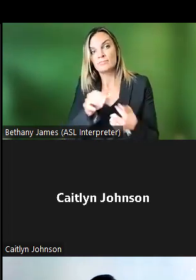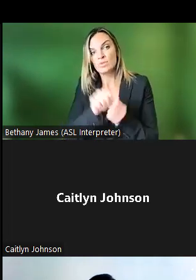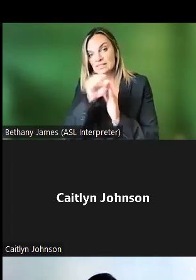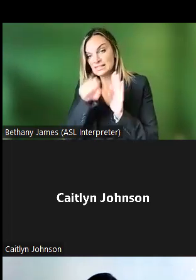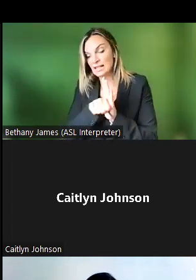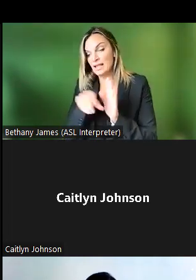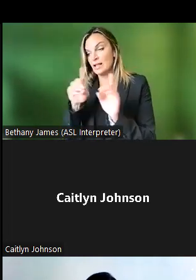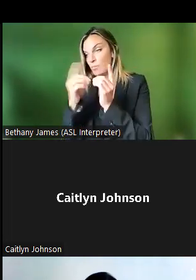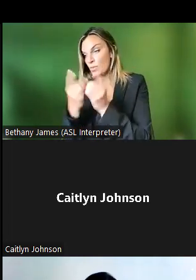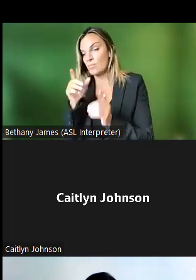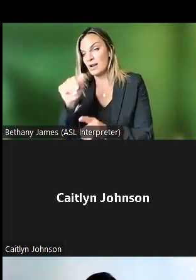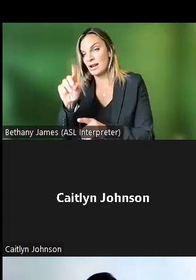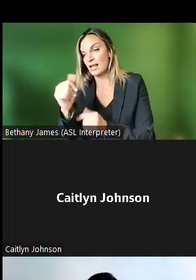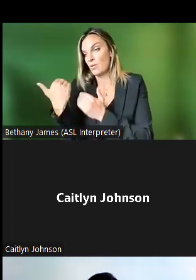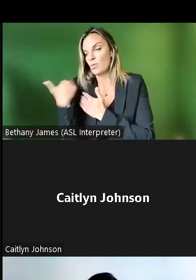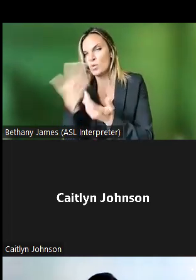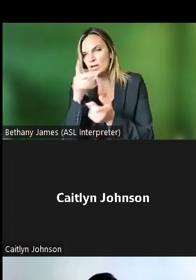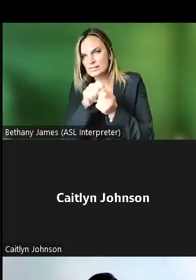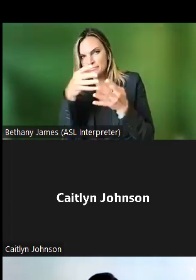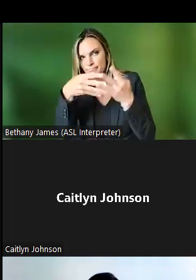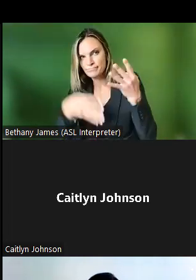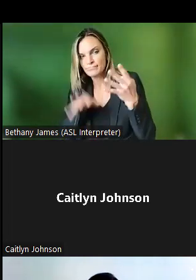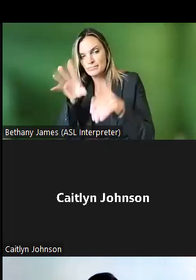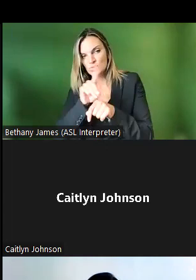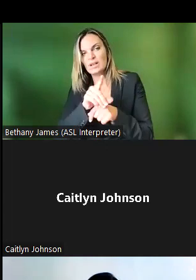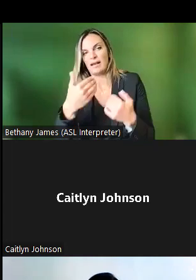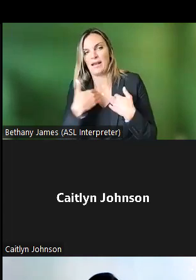Basically what I just said, is to provide, you know, assess reasonable accommodation